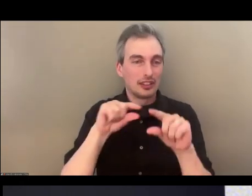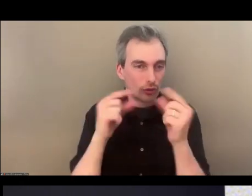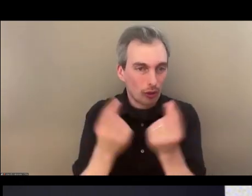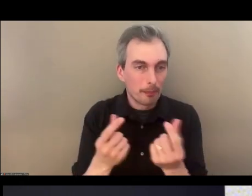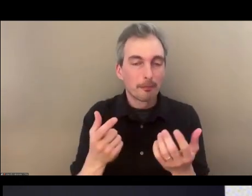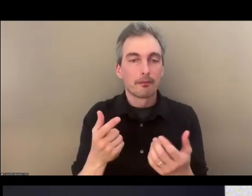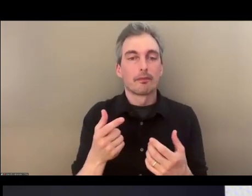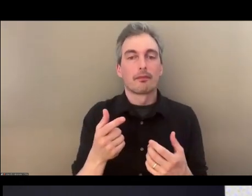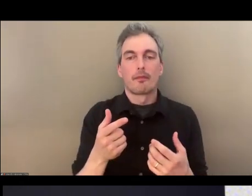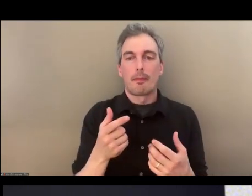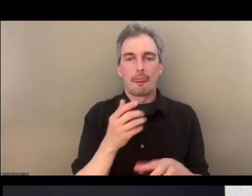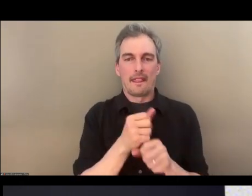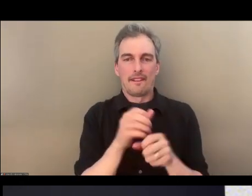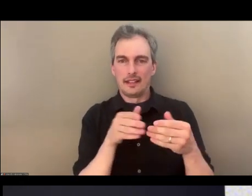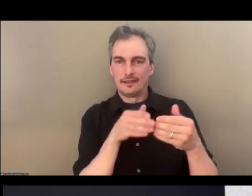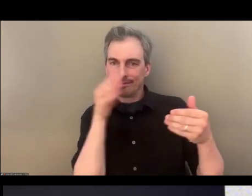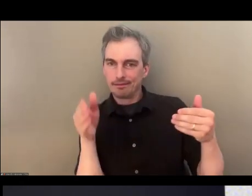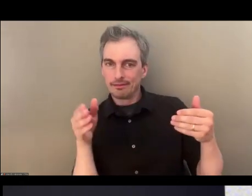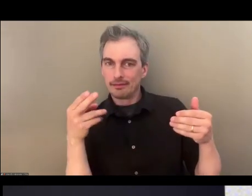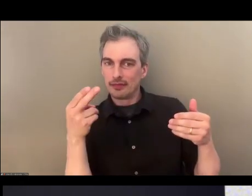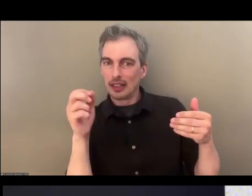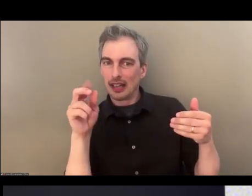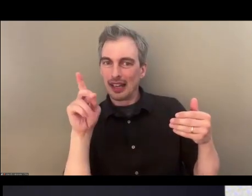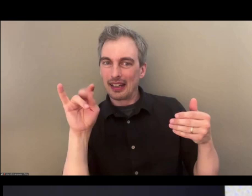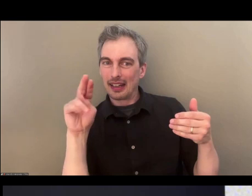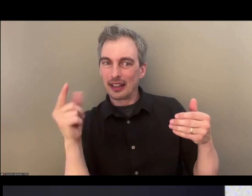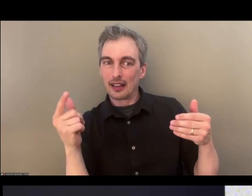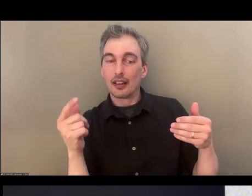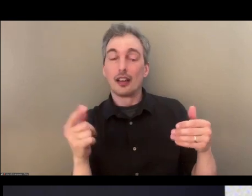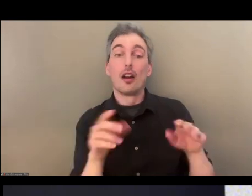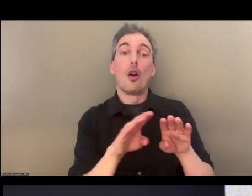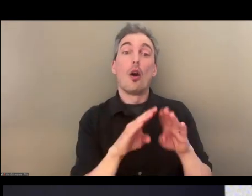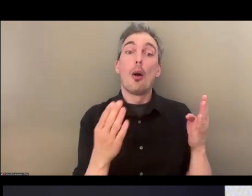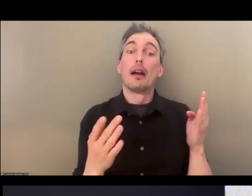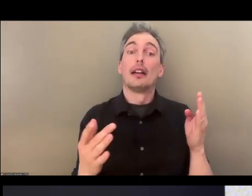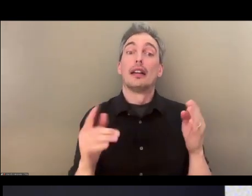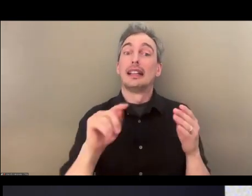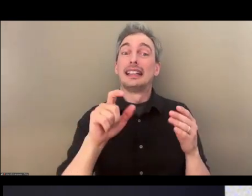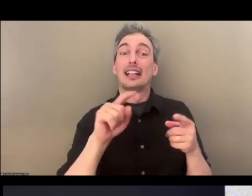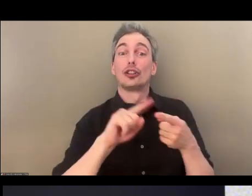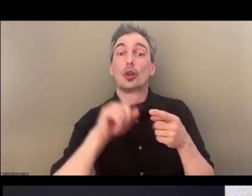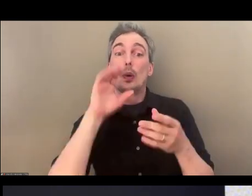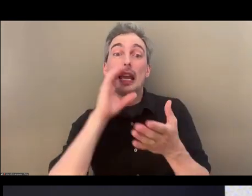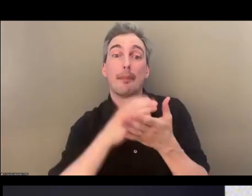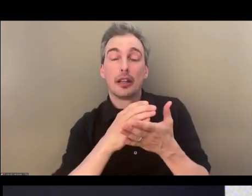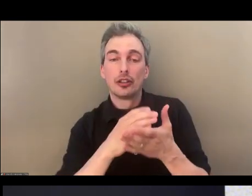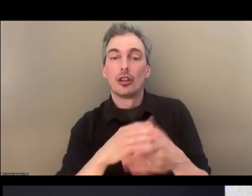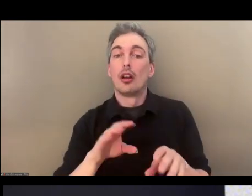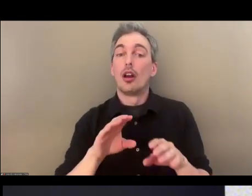And instead say: Open: Text to image. Open: Generate video. Open. Text to vector.